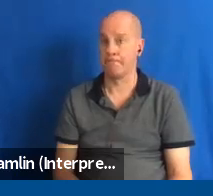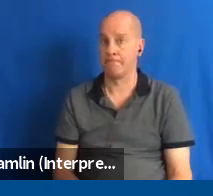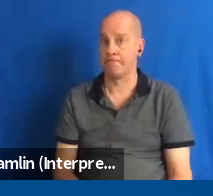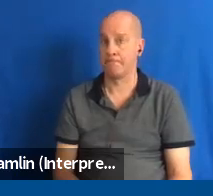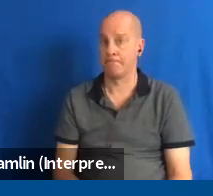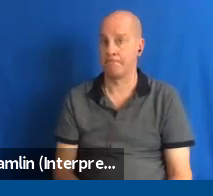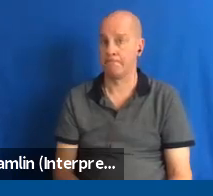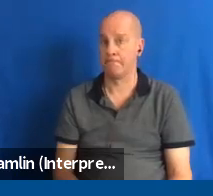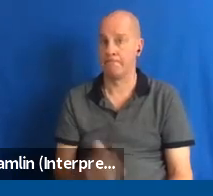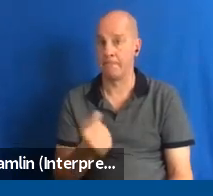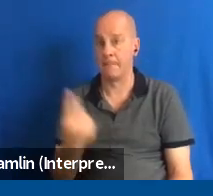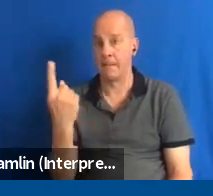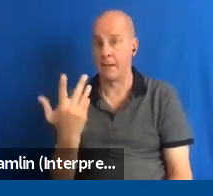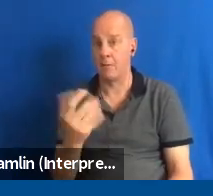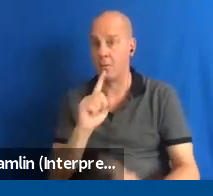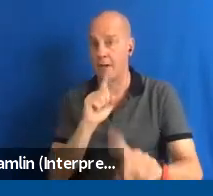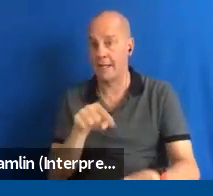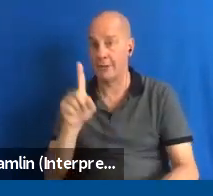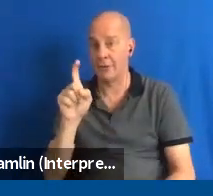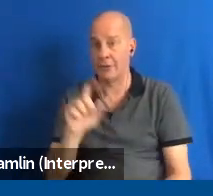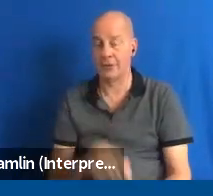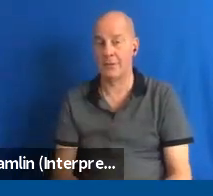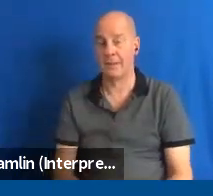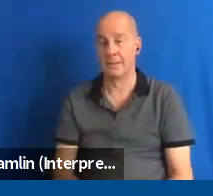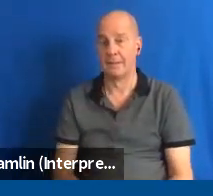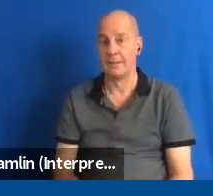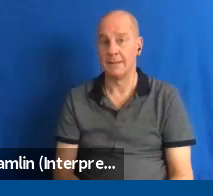Anybody want to answer that one?